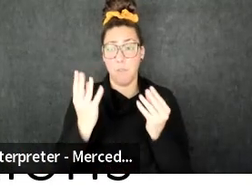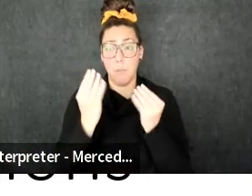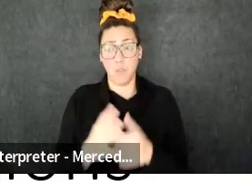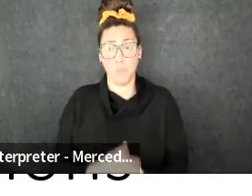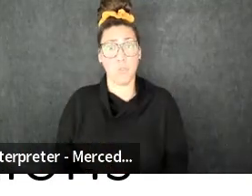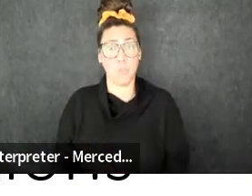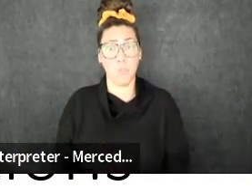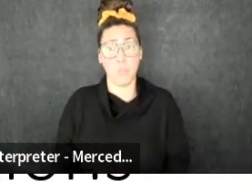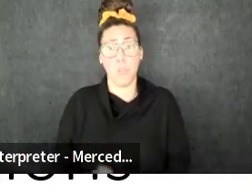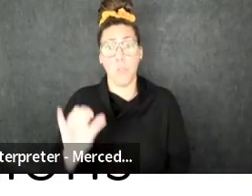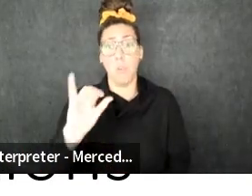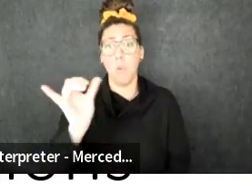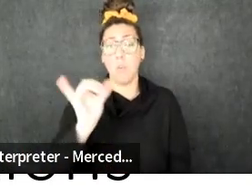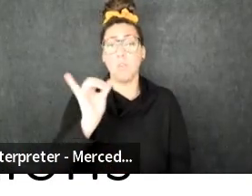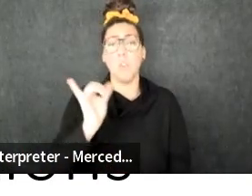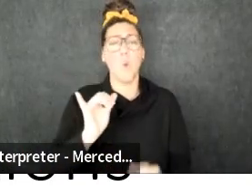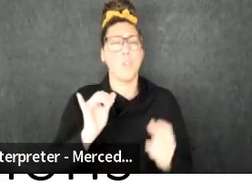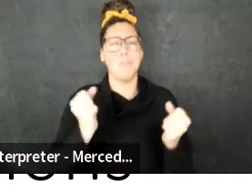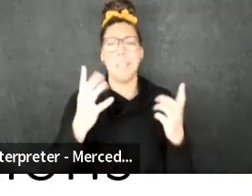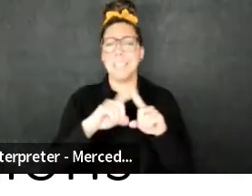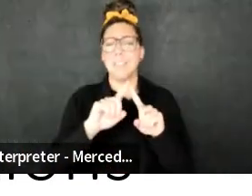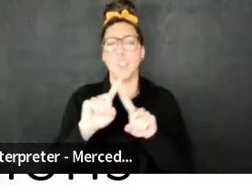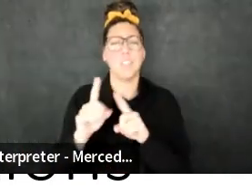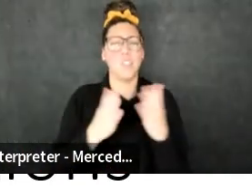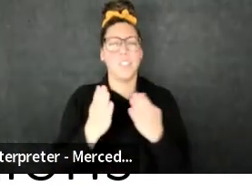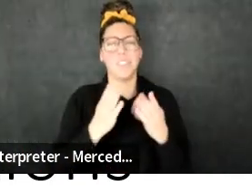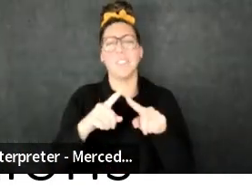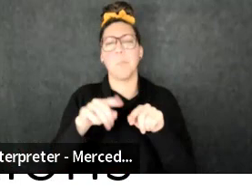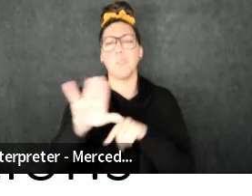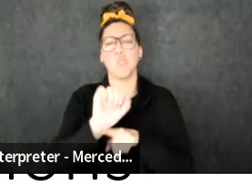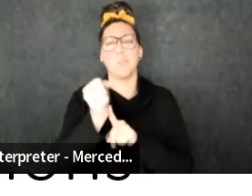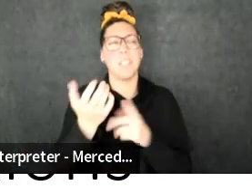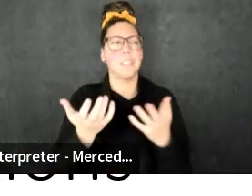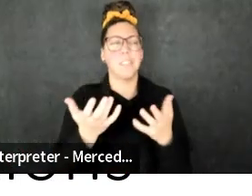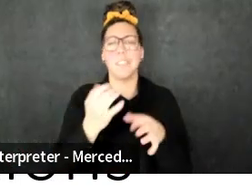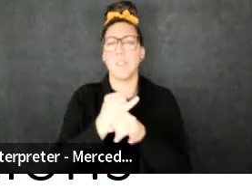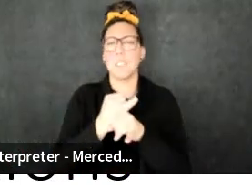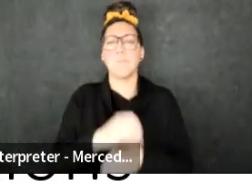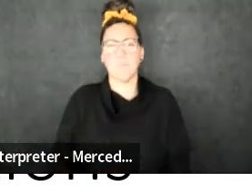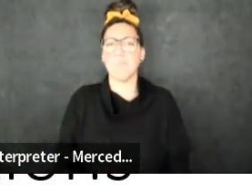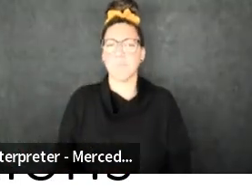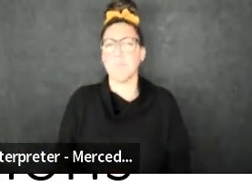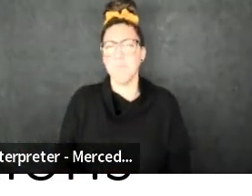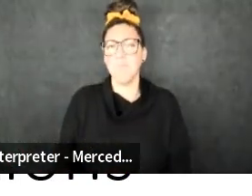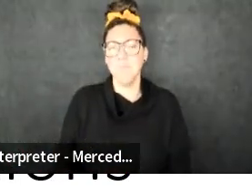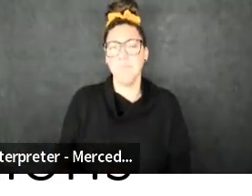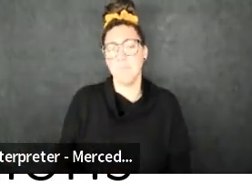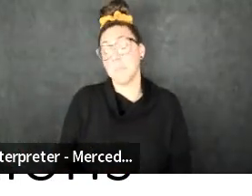There are also a lot of different services depending on their circumstances, on campus, and there's hope.